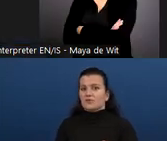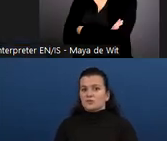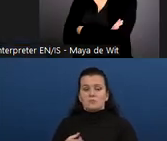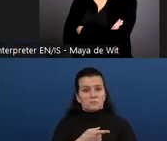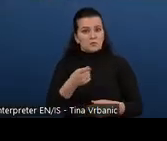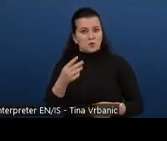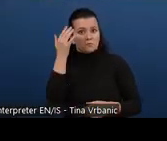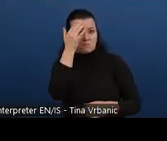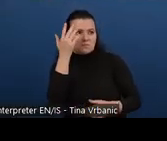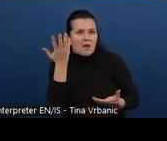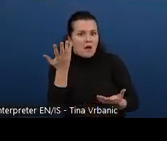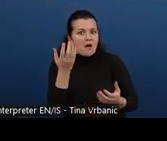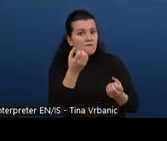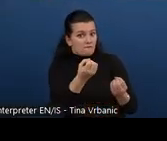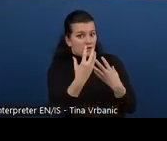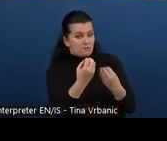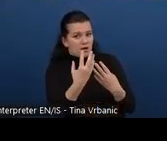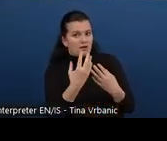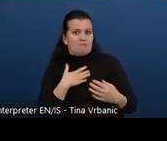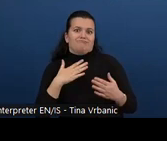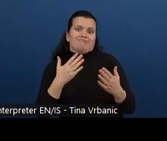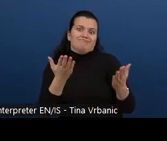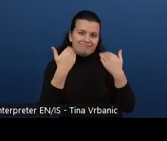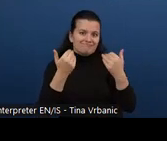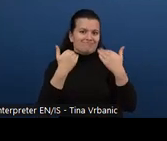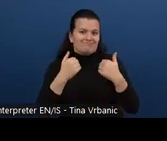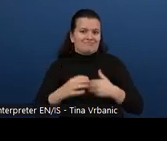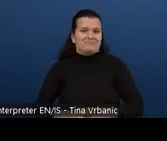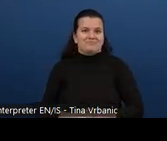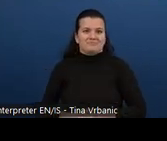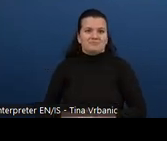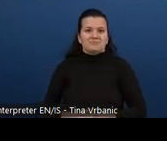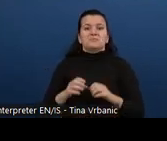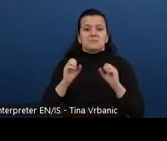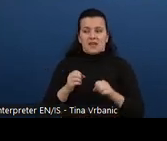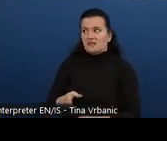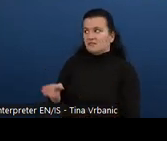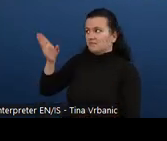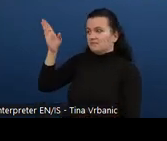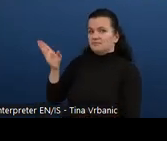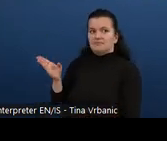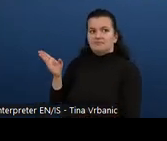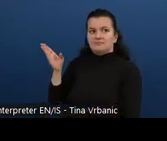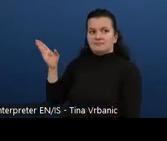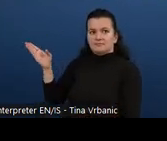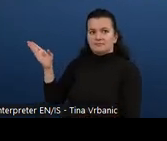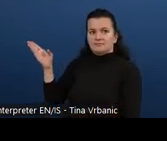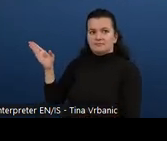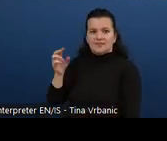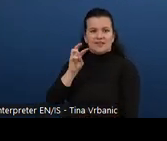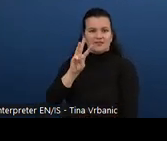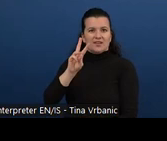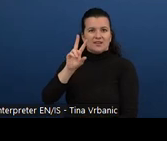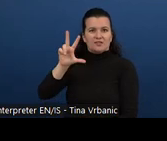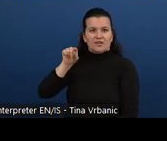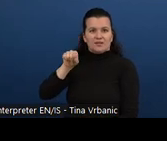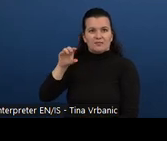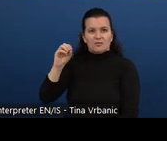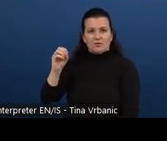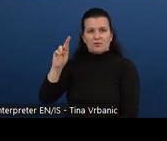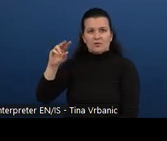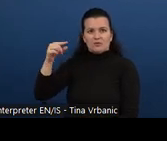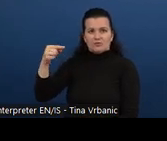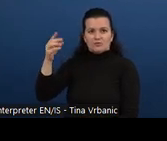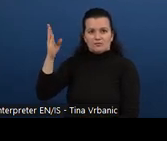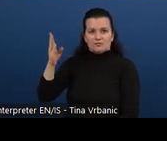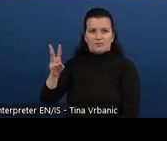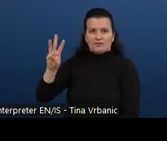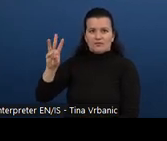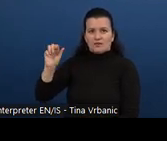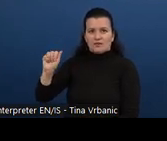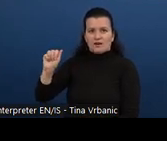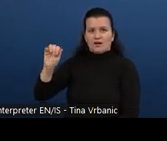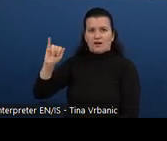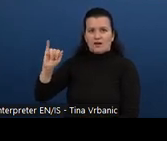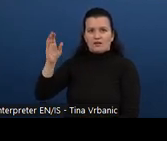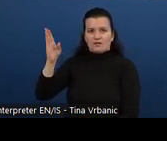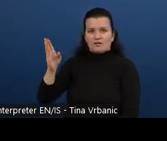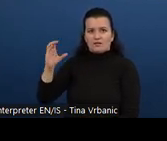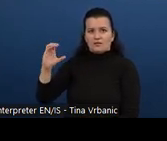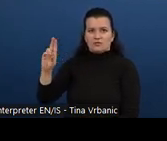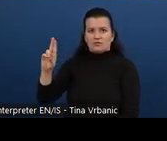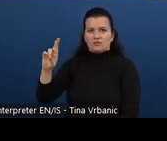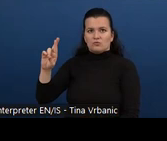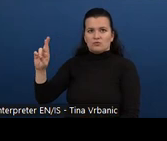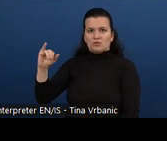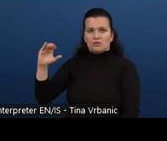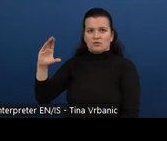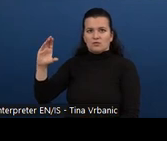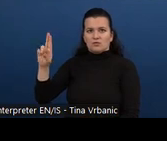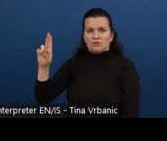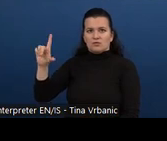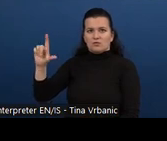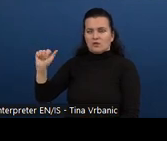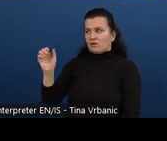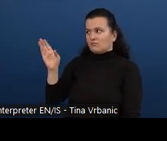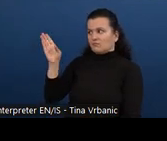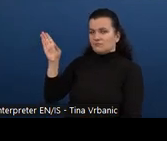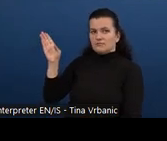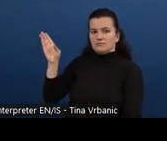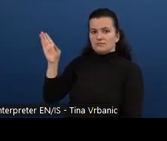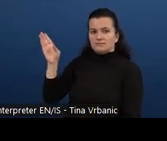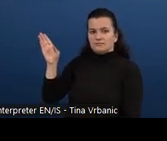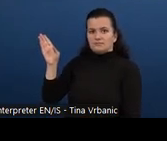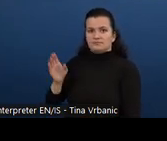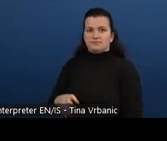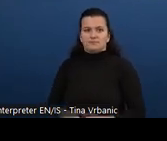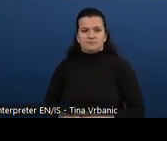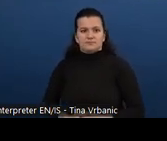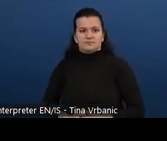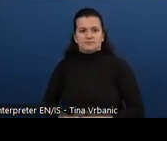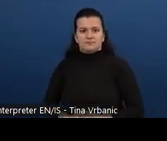There is a published version on the w3c.org/wai/curricula.